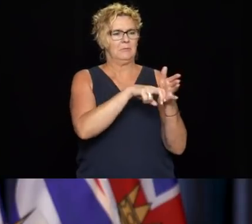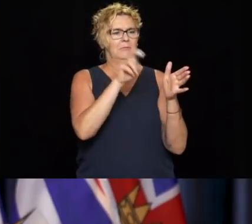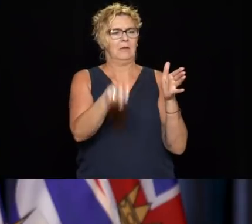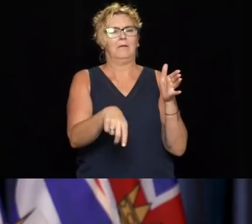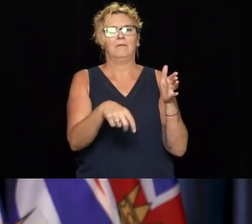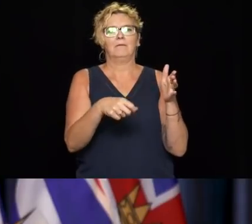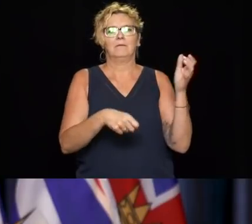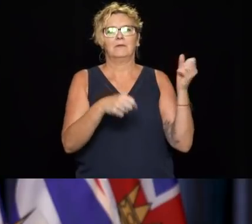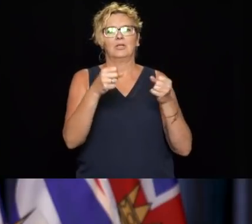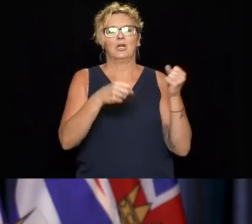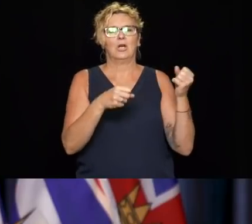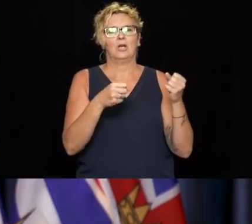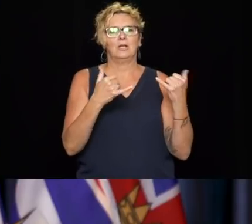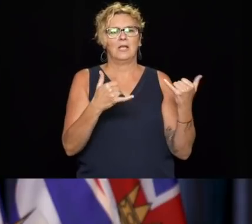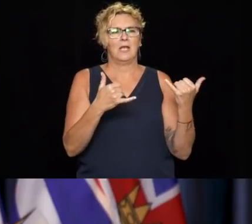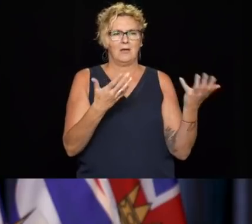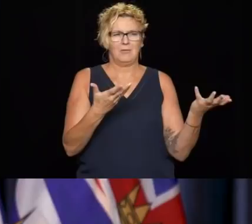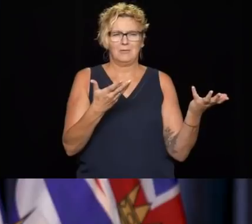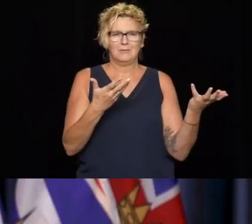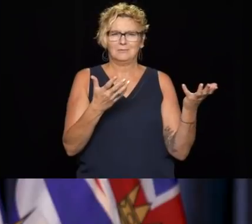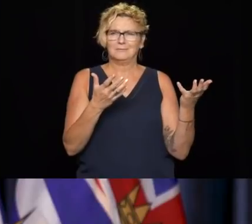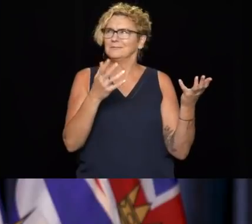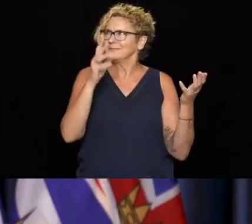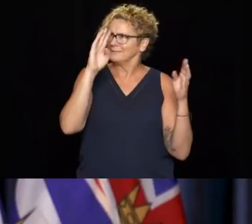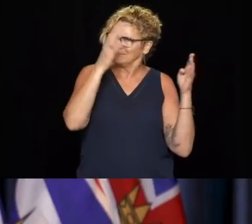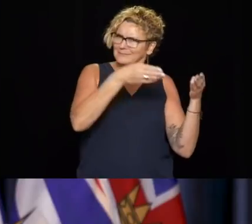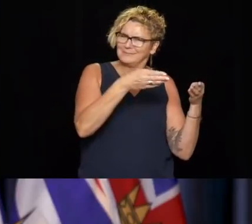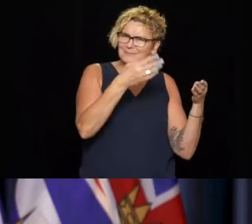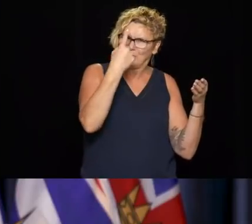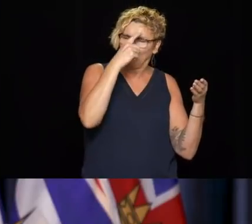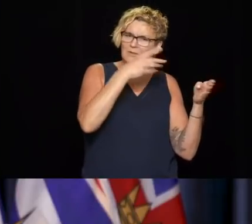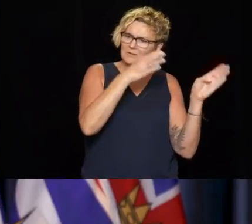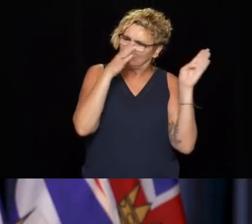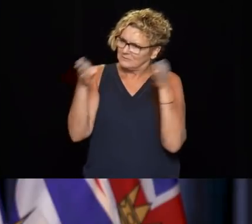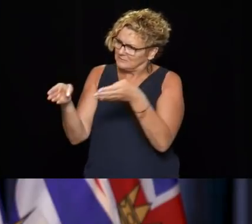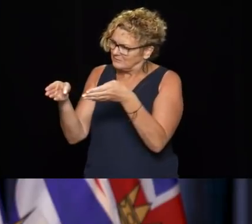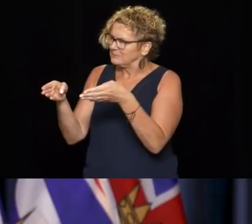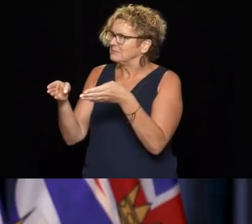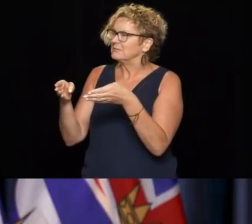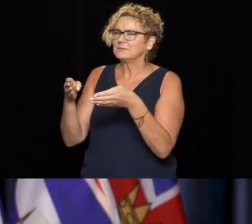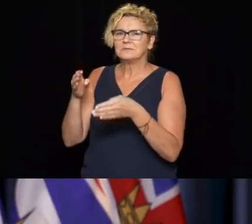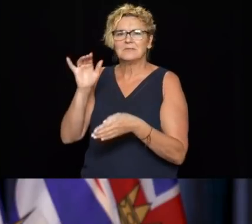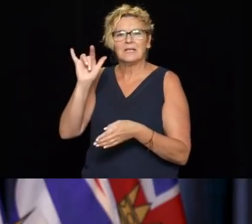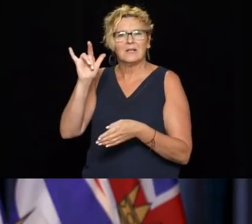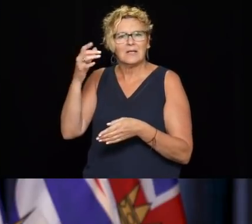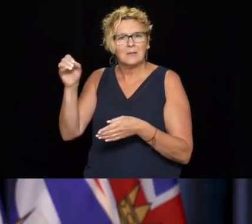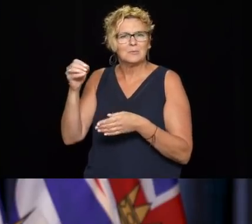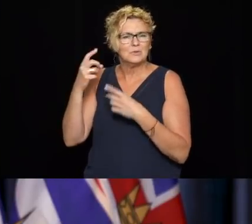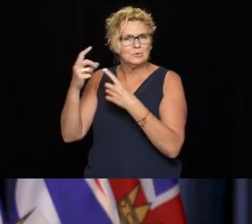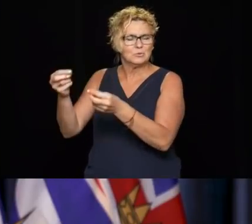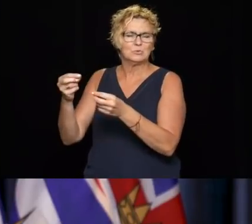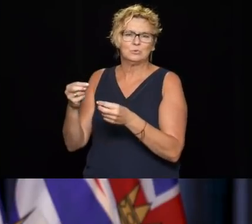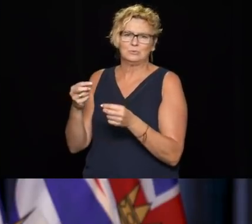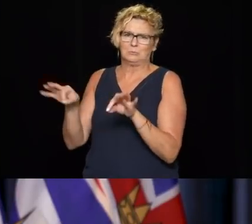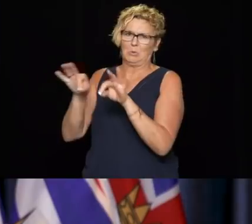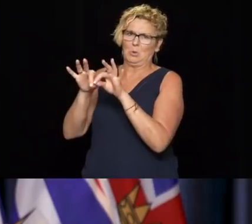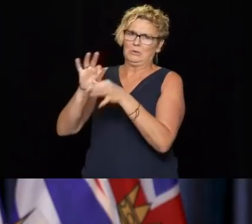that the transportation Canada officials for getting us the information we need so we can protect British Columbia and keep them safe.